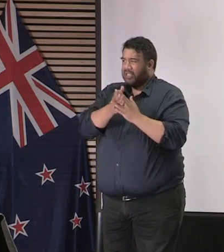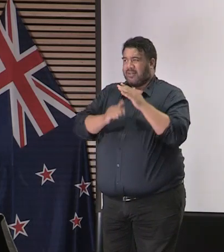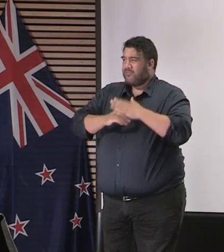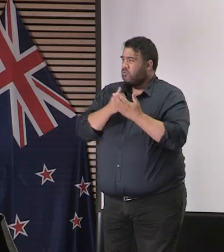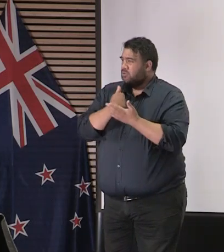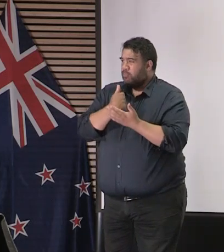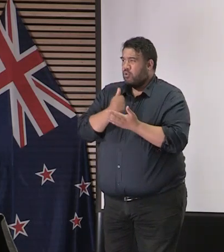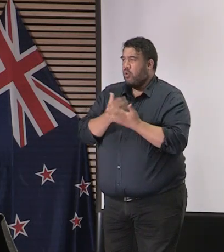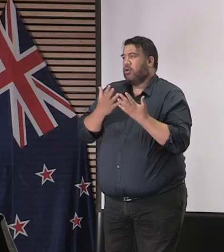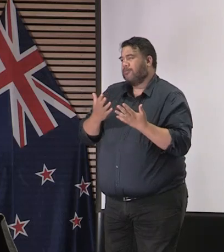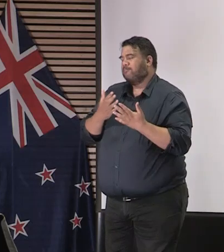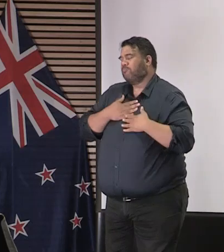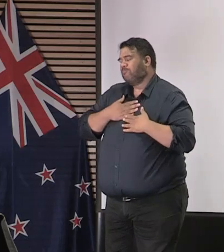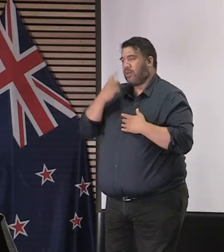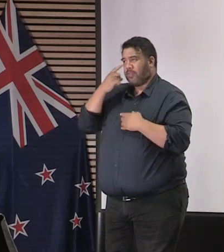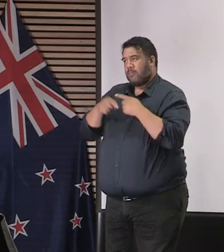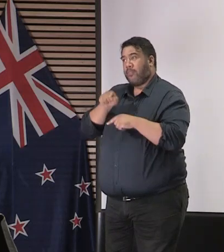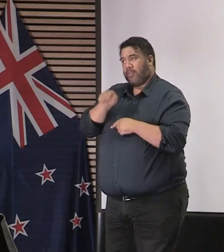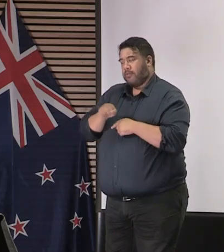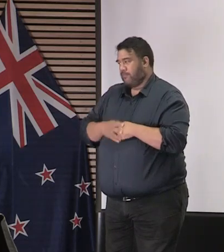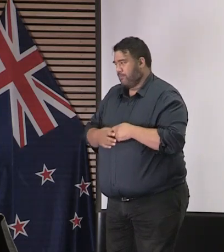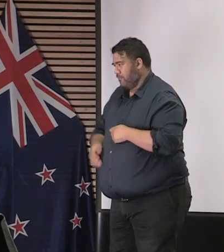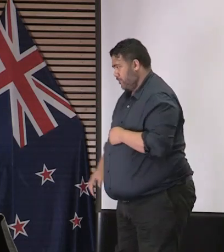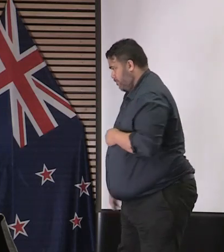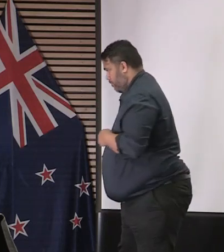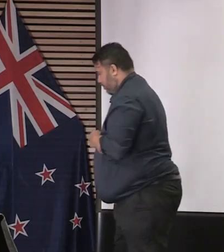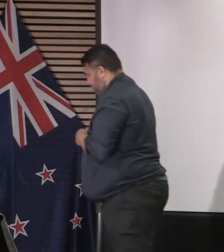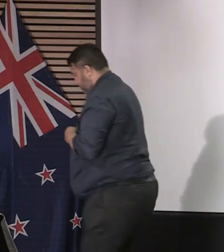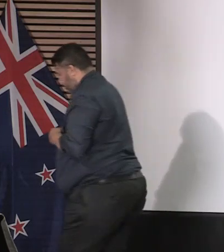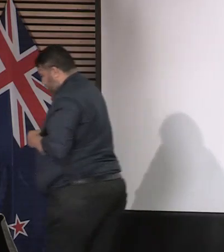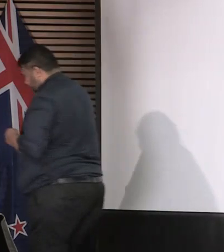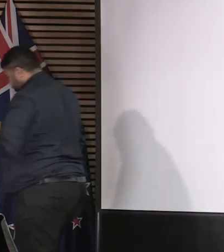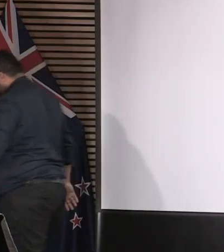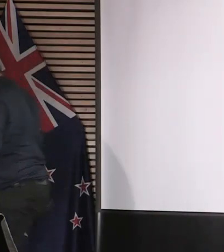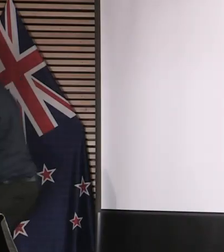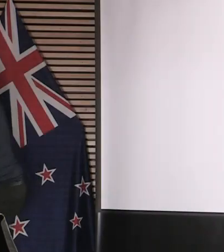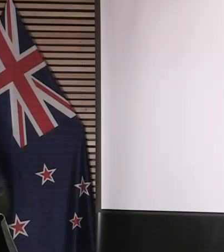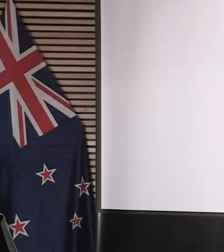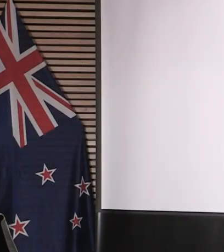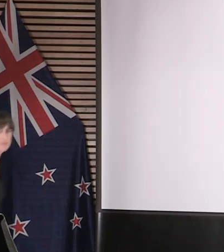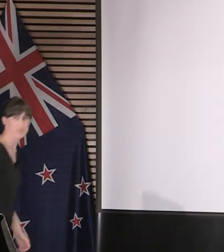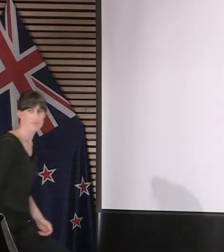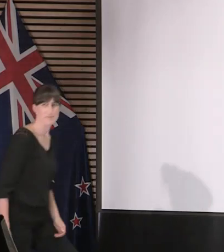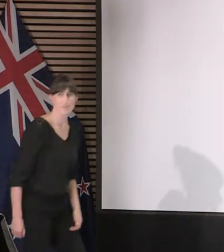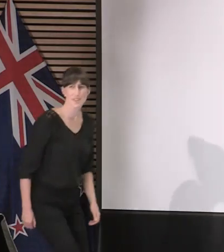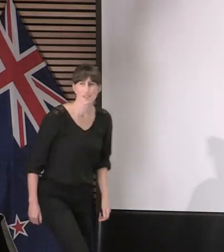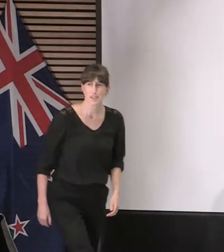same level of productivity for people at home without the normal kind of support they